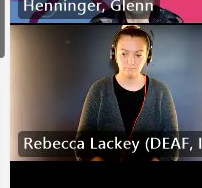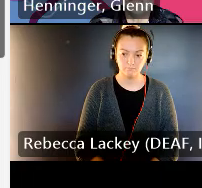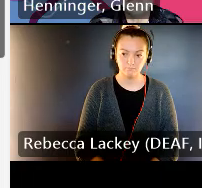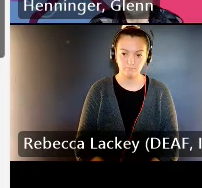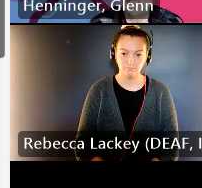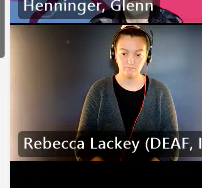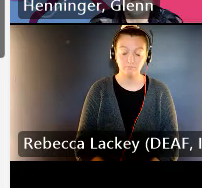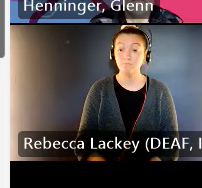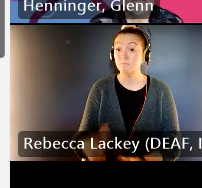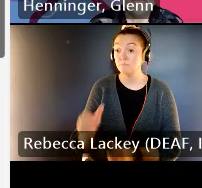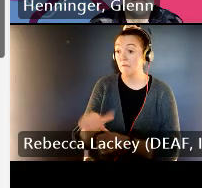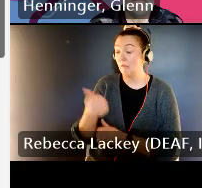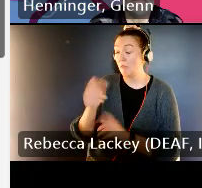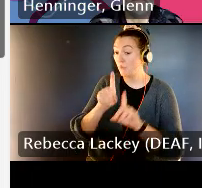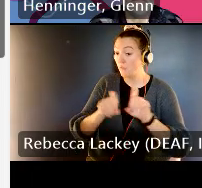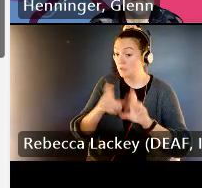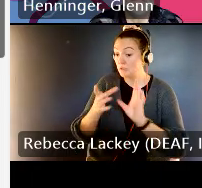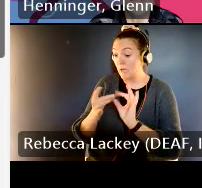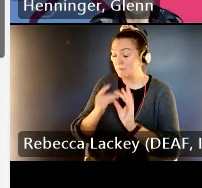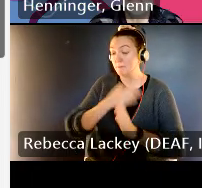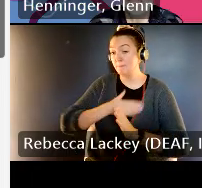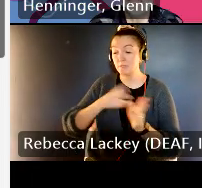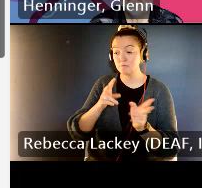If anyone has any more questions or comments, please put them in the chat. Thank you.